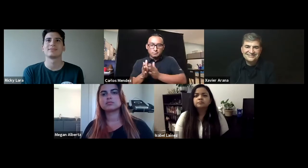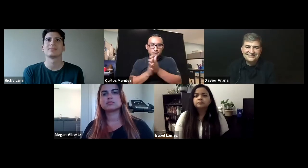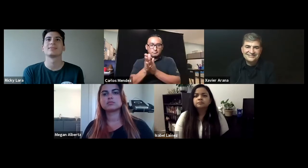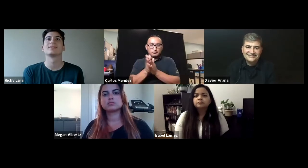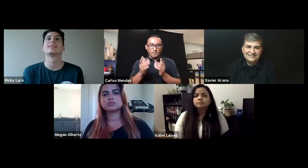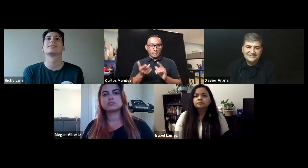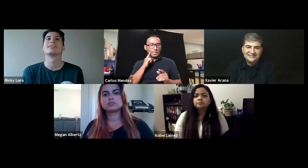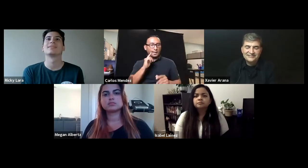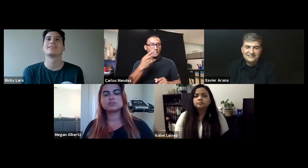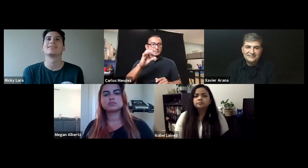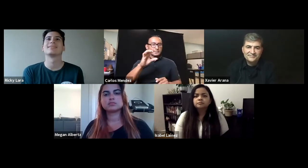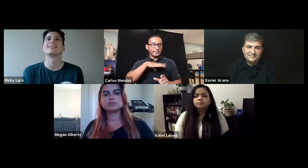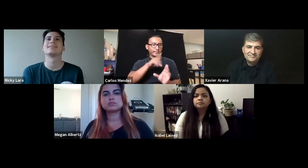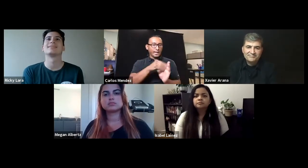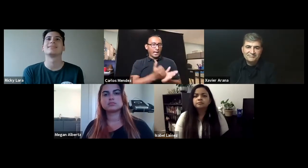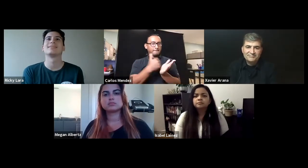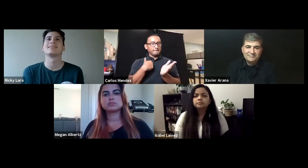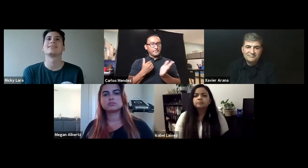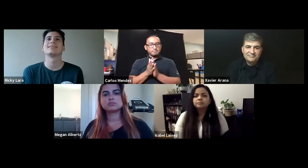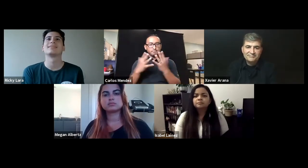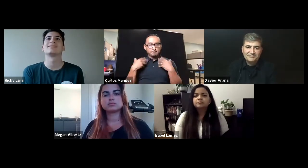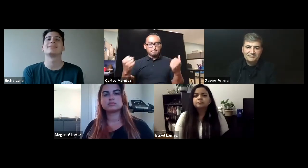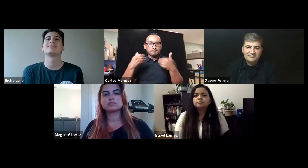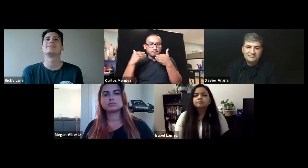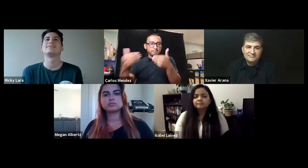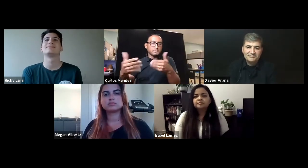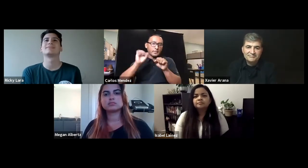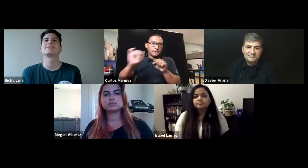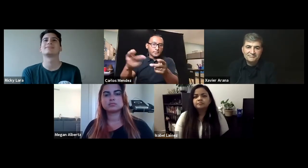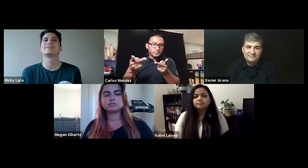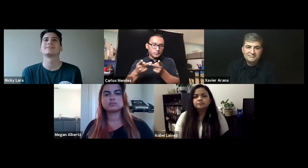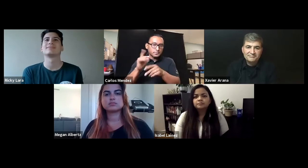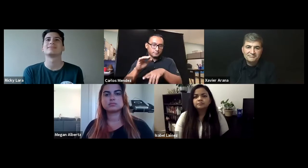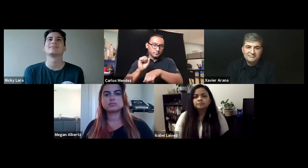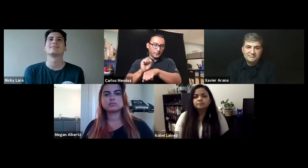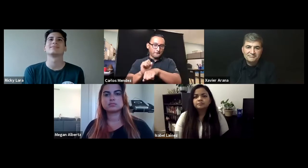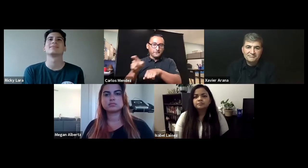And just kind of fell in love with it, um, and being involved in the different clubs